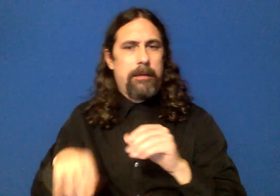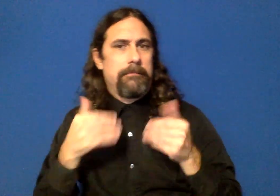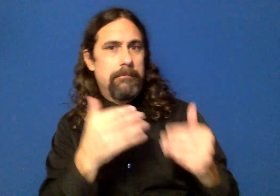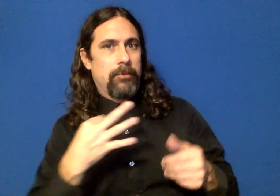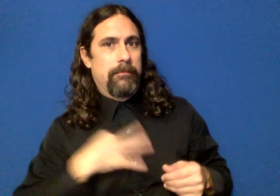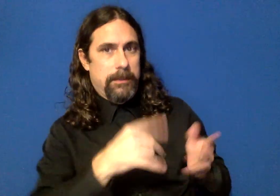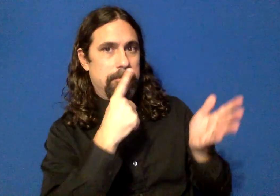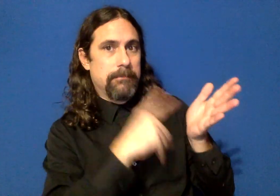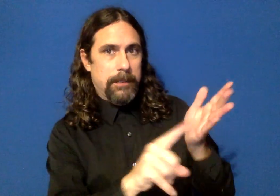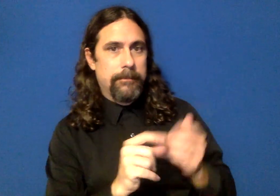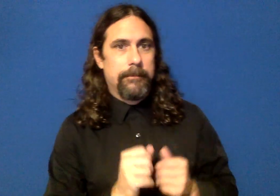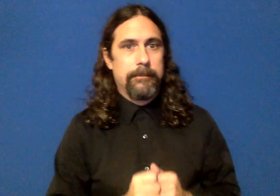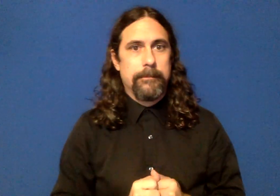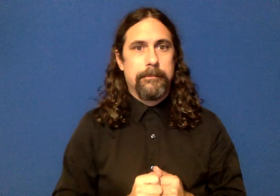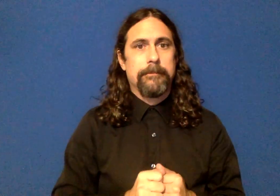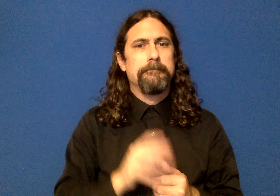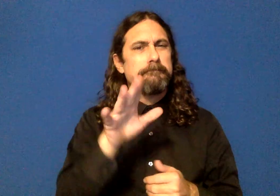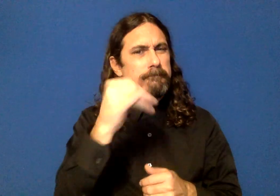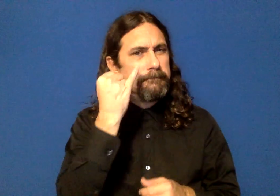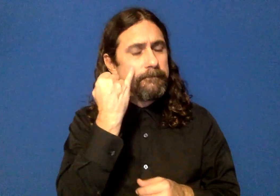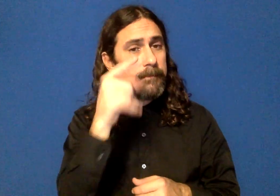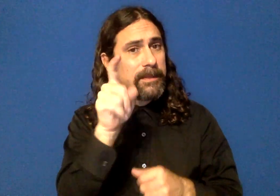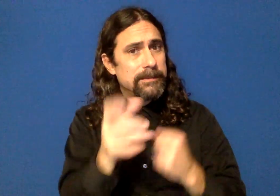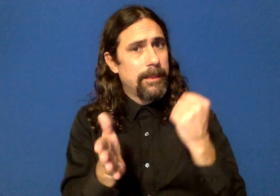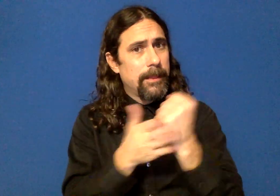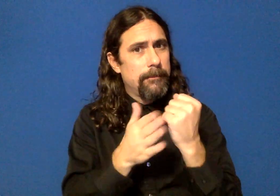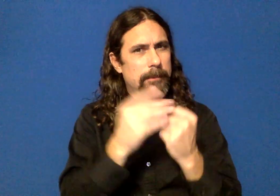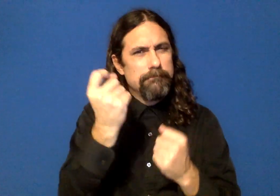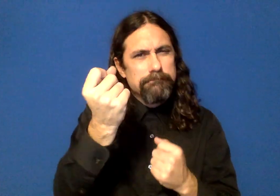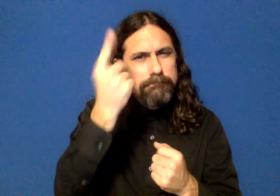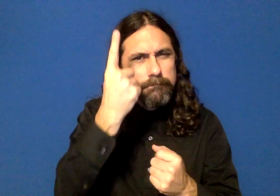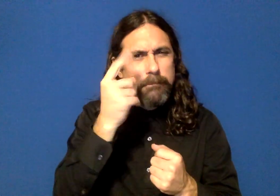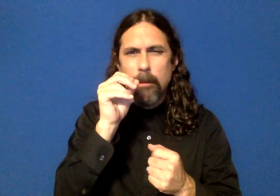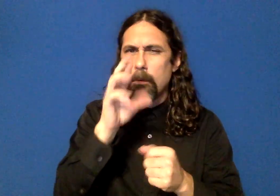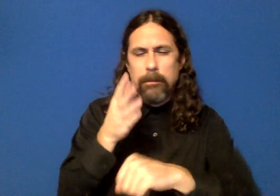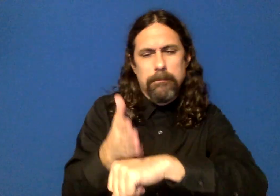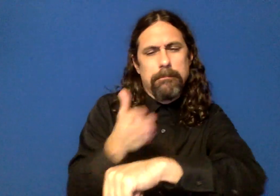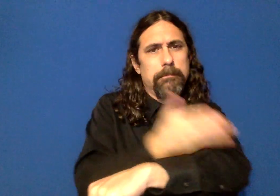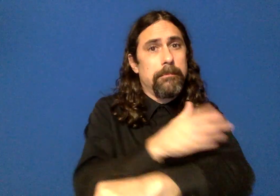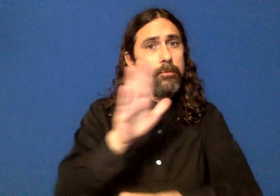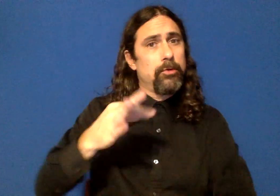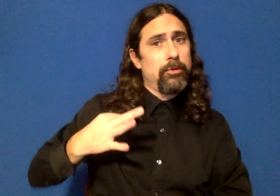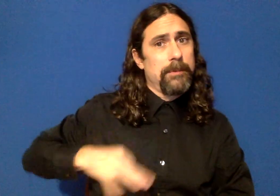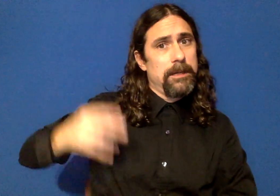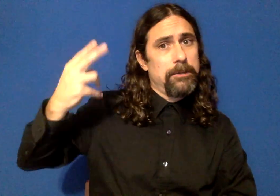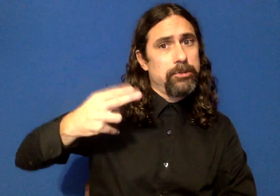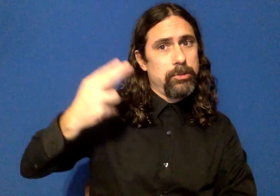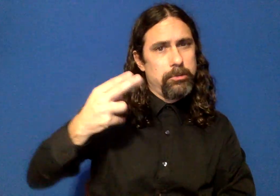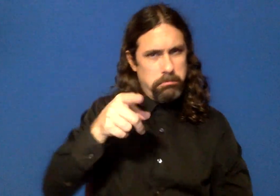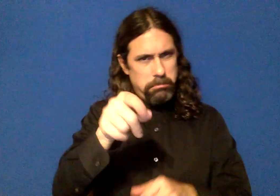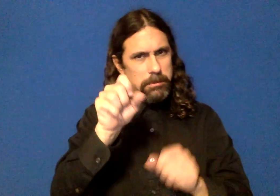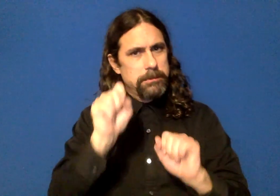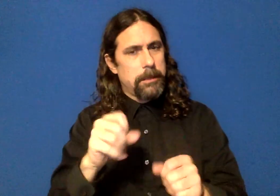credit history, schedule an appointment with a Ready to Rent financial counselor: